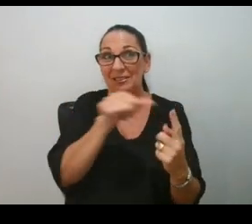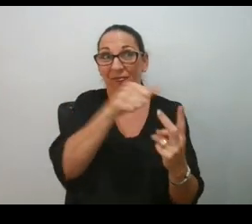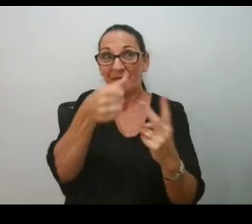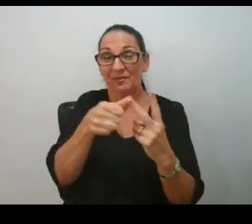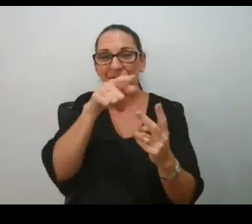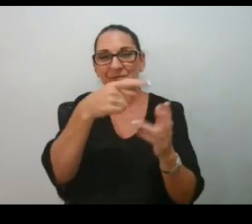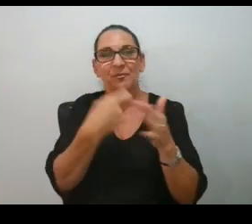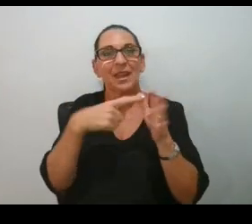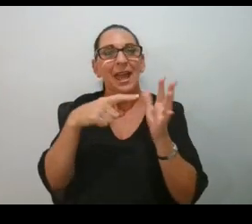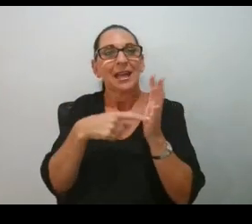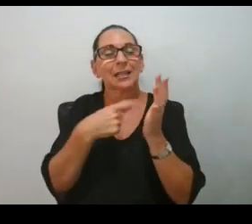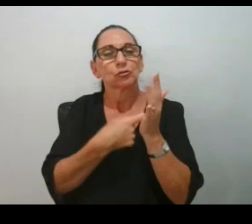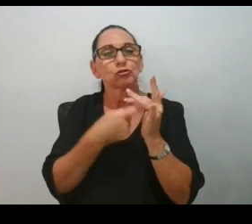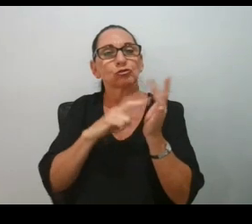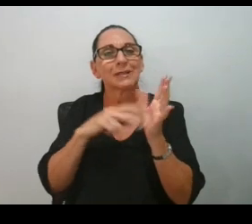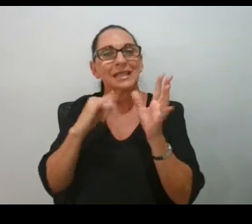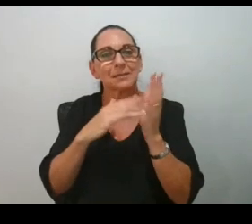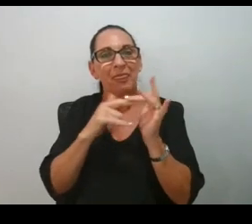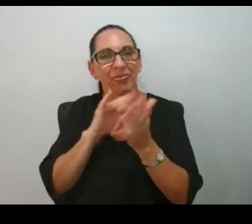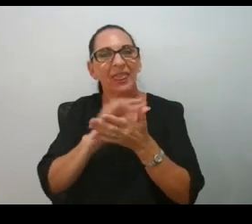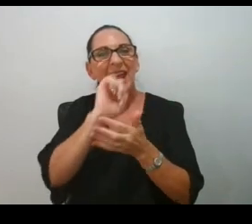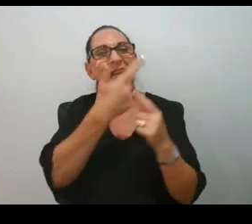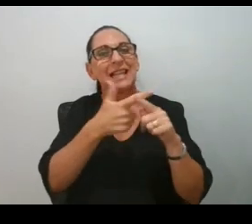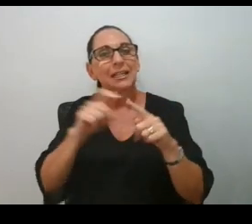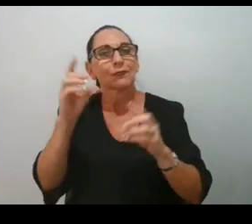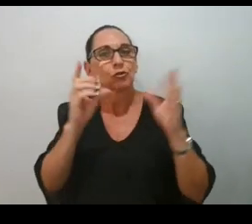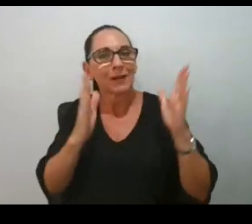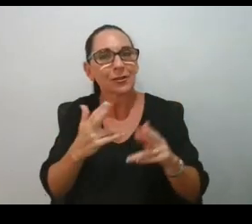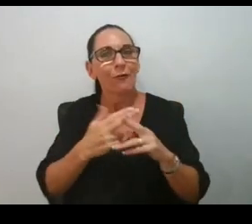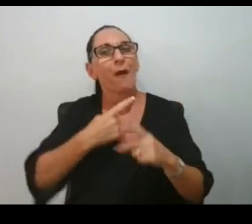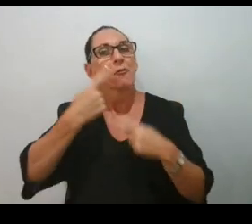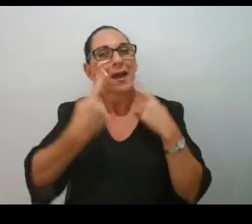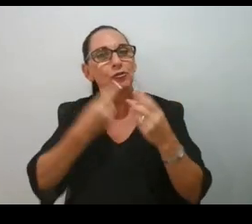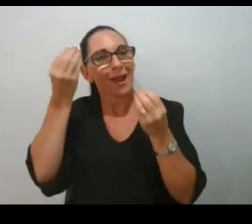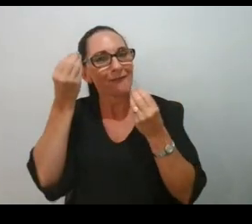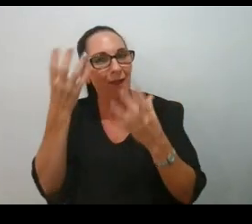Information Advice and Partner Services and Leanne Parker who is our Director of Grants welcome to